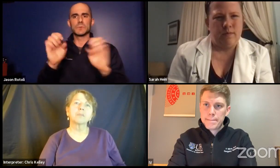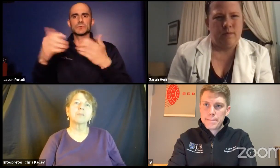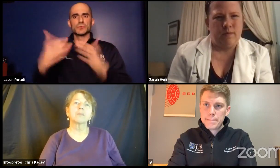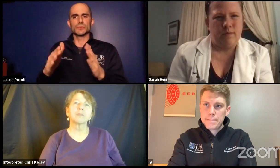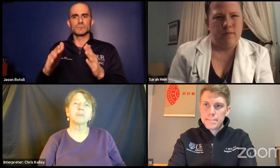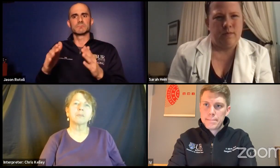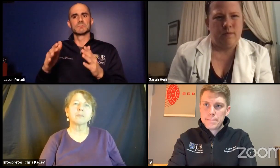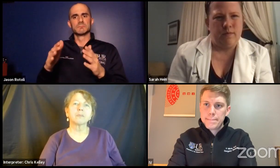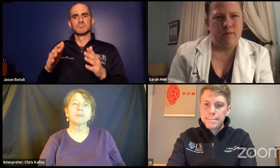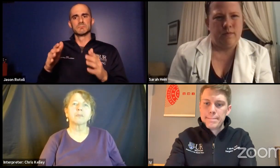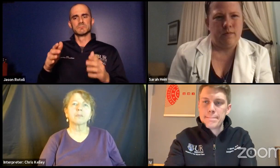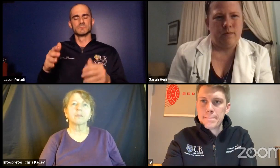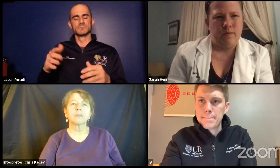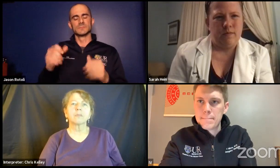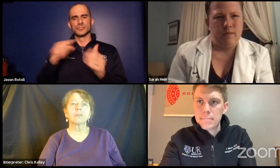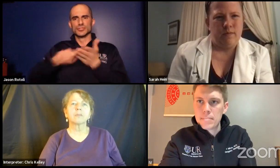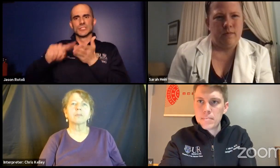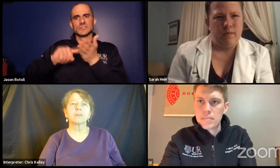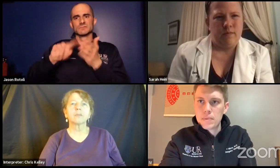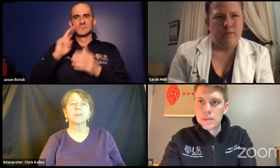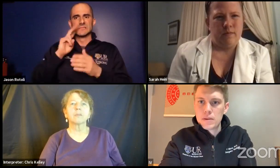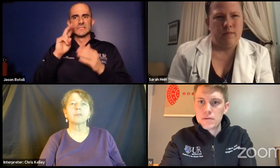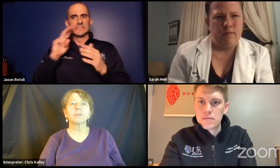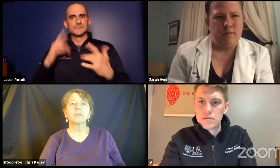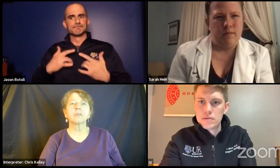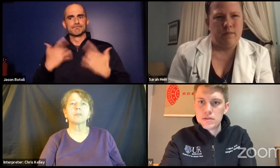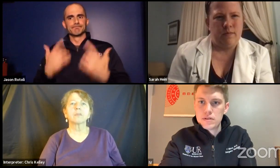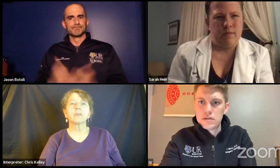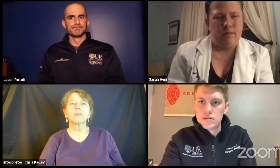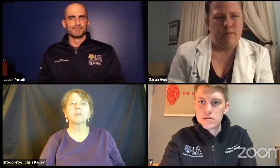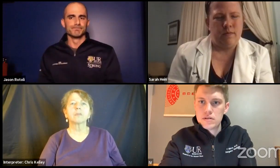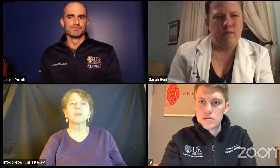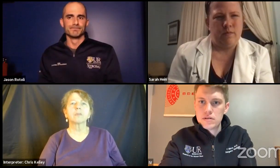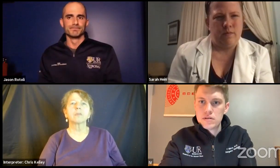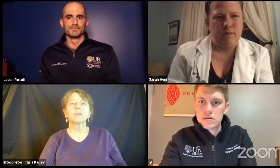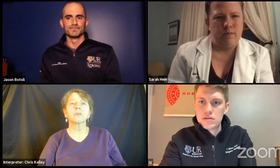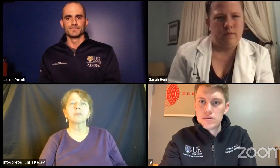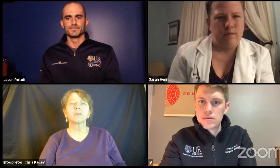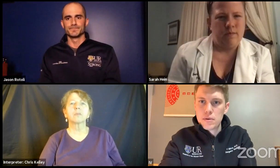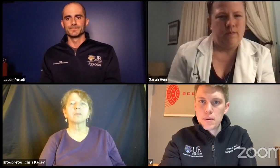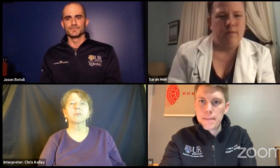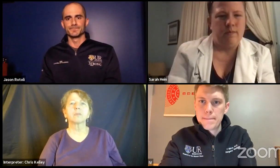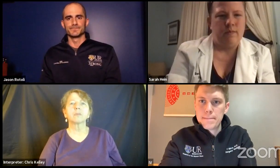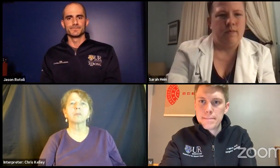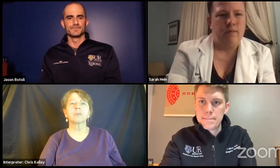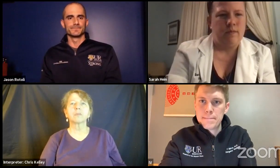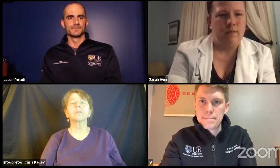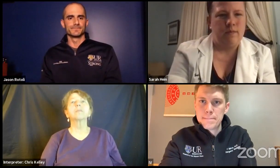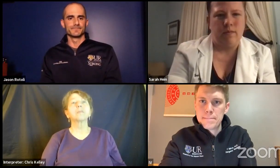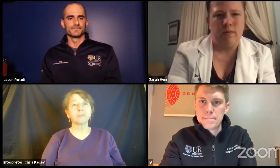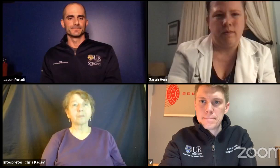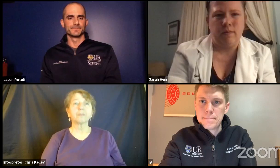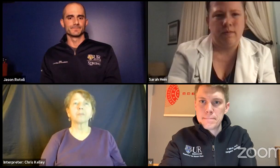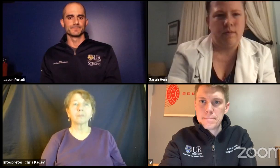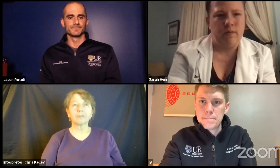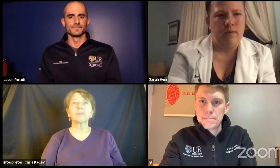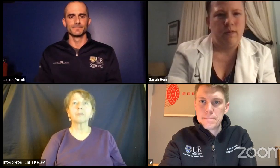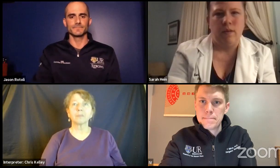vessel is replacing one of those three that are attached to your heart. It has to be moved up into